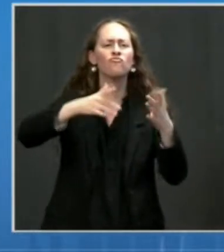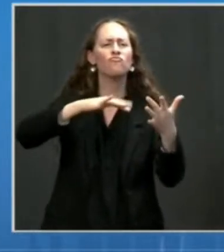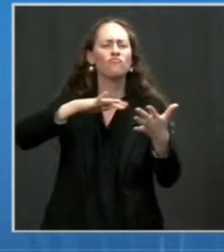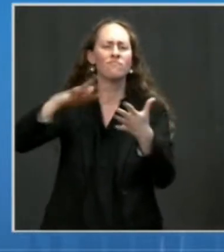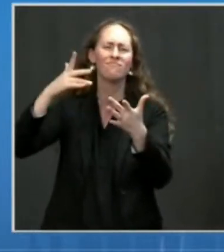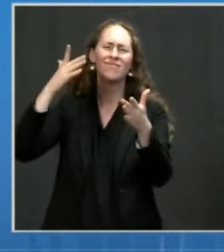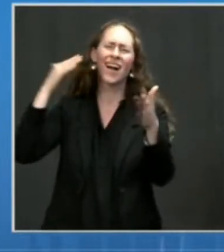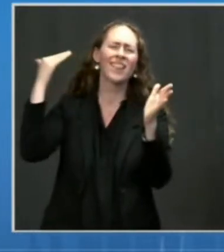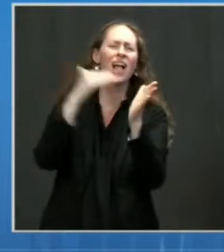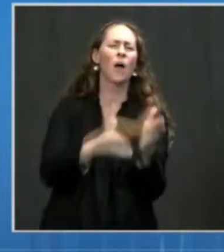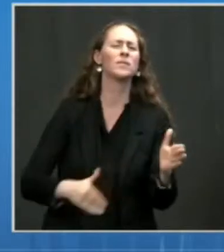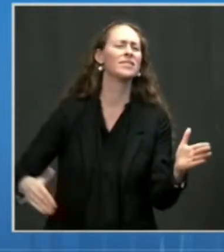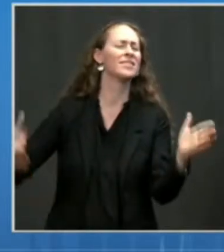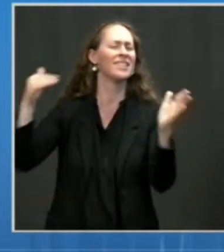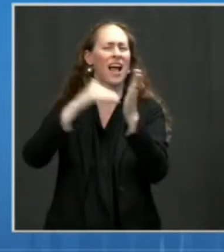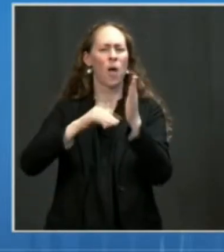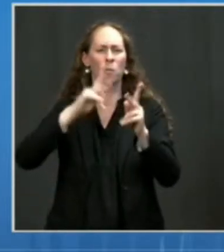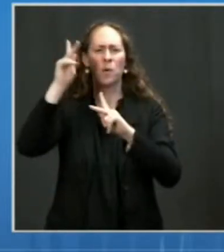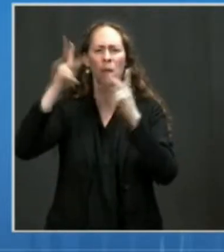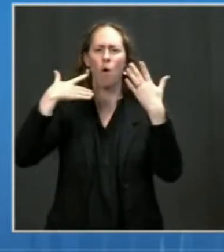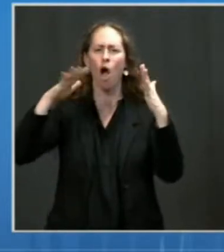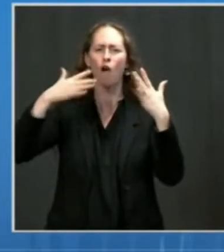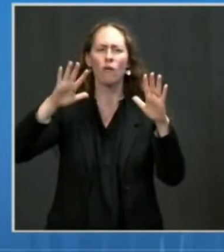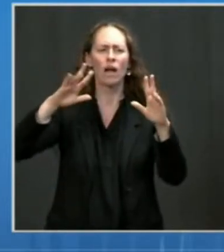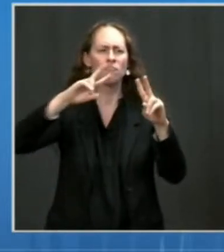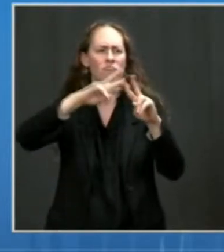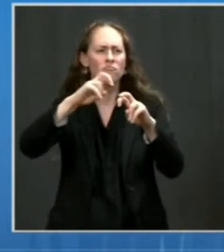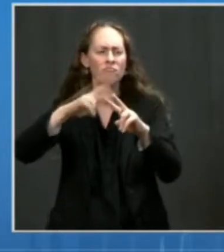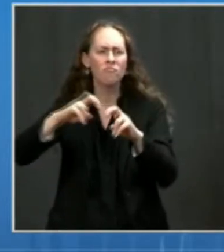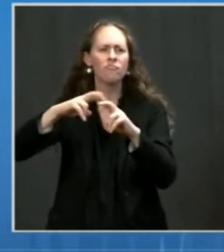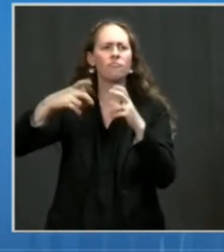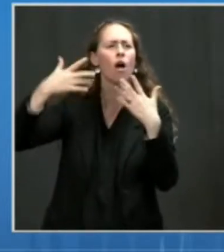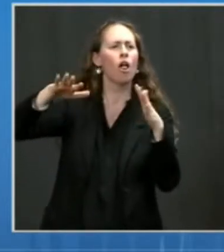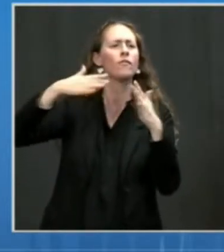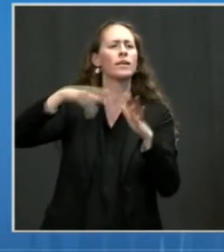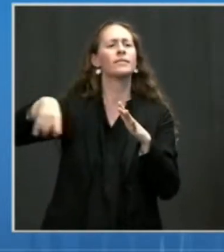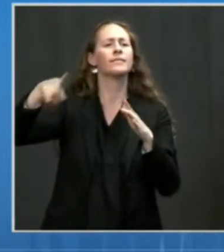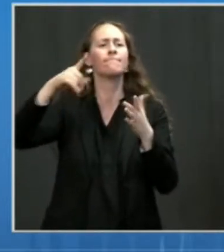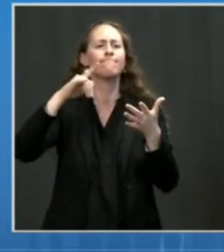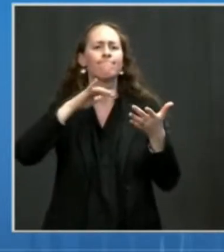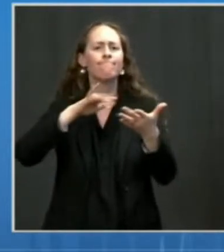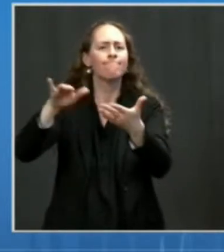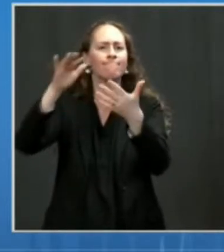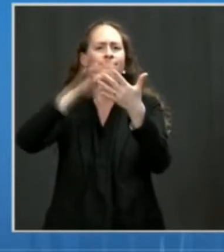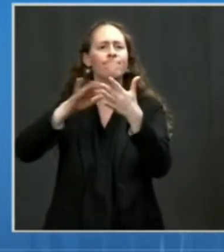STUDIES EXAMINING EXACTLY LIKE THAT. WE HAVE SEVERAL COHORTS, TENS